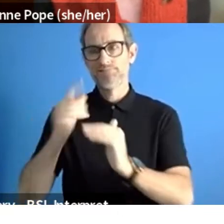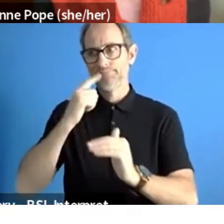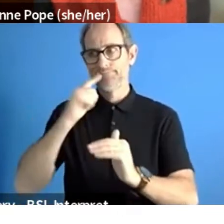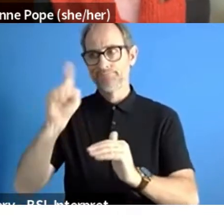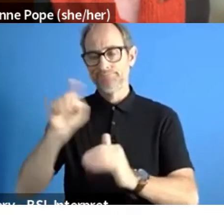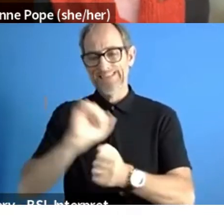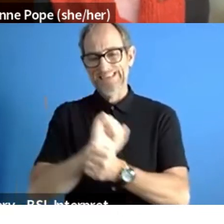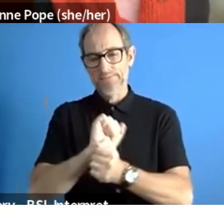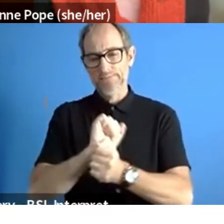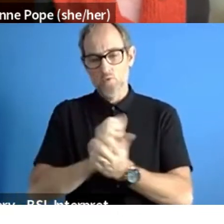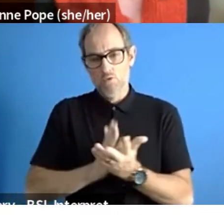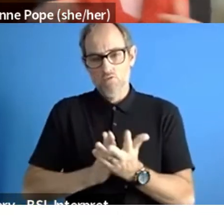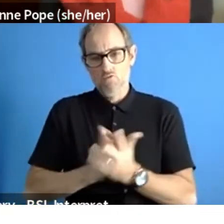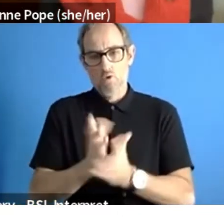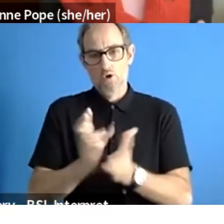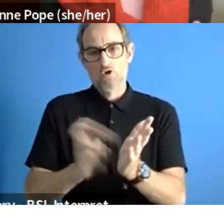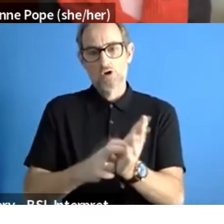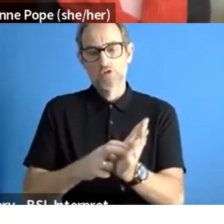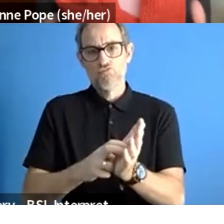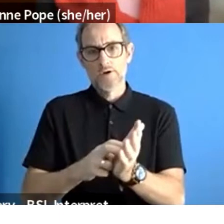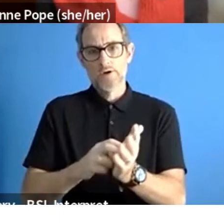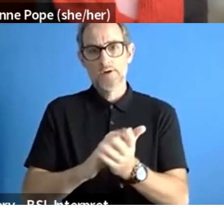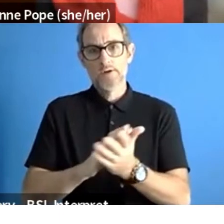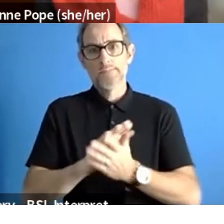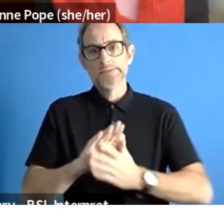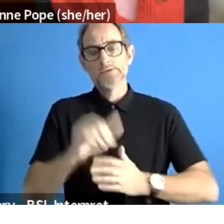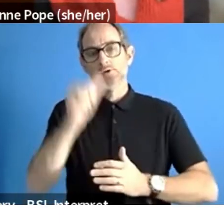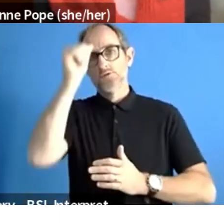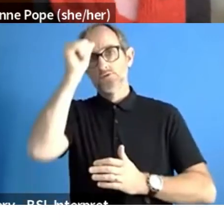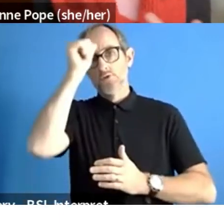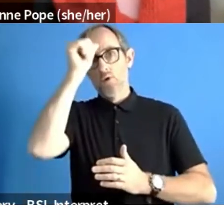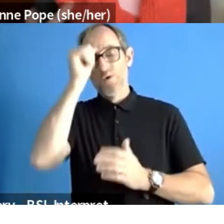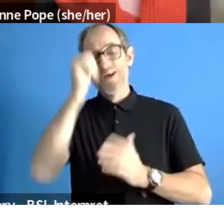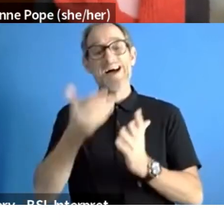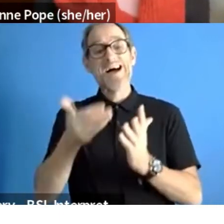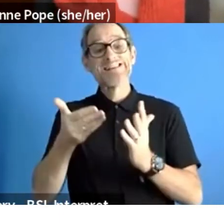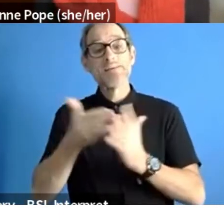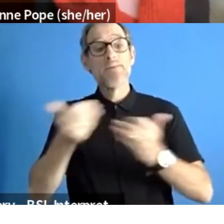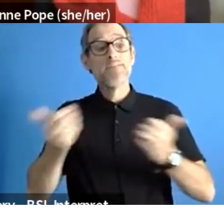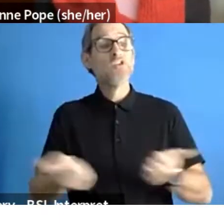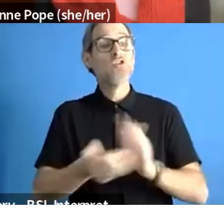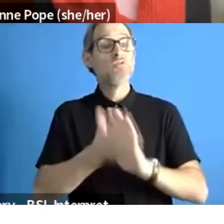fact that accessibility is not something that you achieve and forget about it. It needs to be maintained.